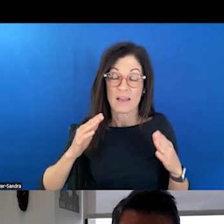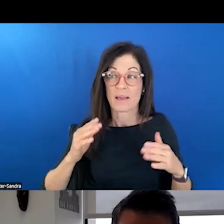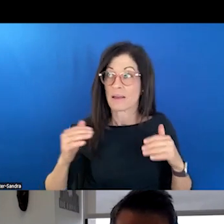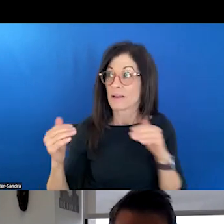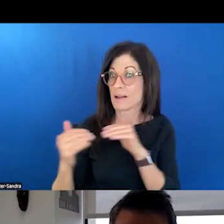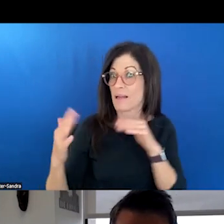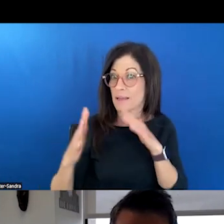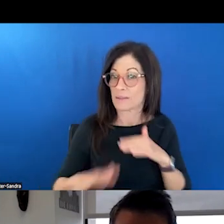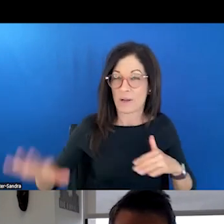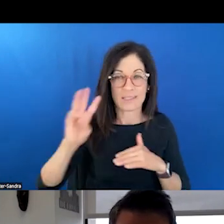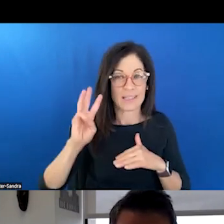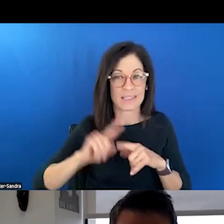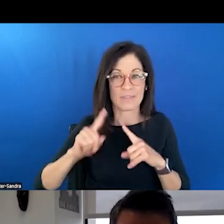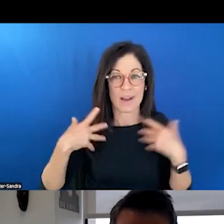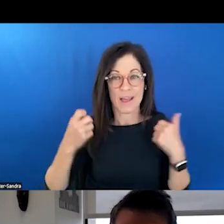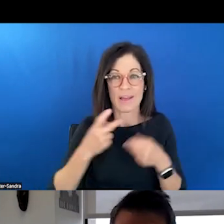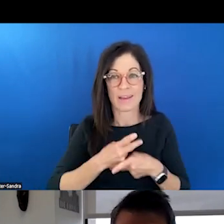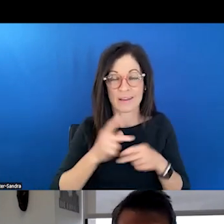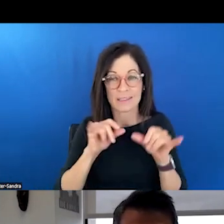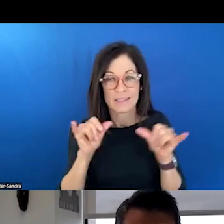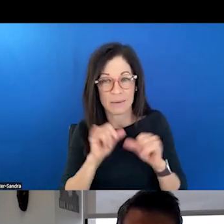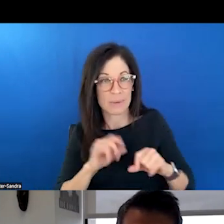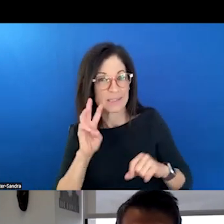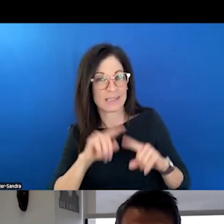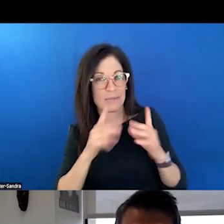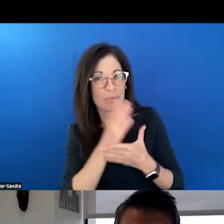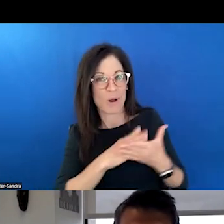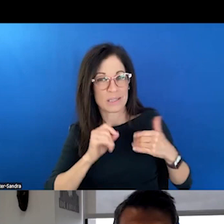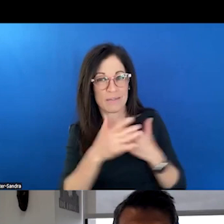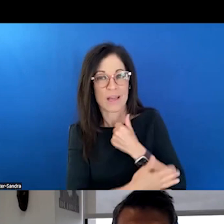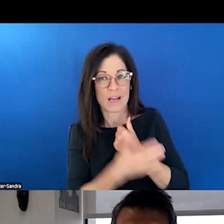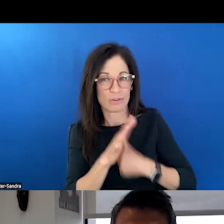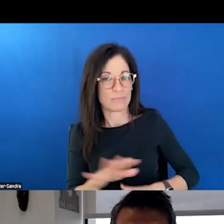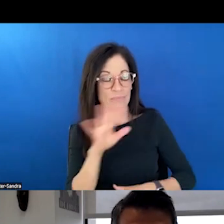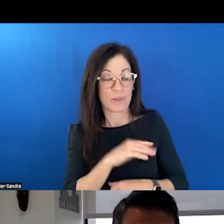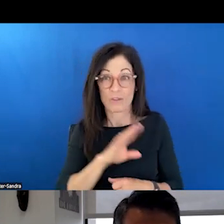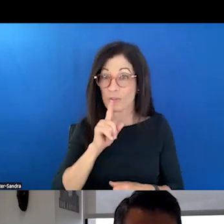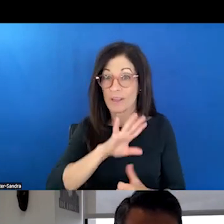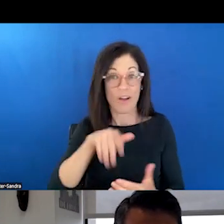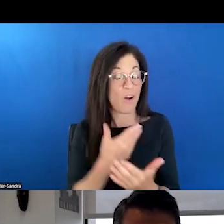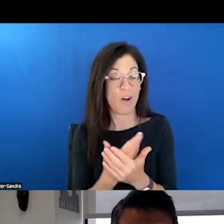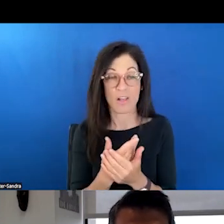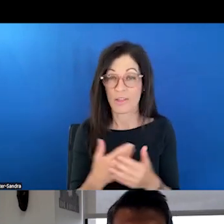HEALTHCARE SYSTEMS IN SIX DIFFERENT PARTS OF THE COUNTRY. AND REALLY, ALL OF THE HEALTH SYSTEM LEADER AND CLINICIANS AND